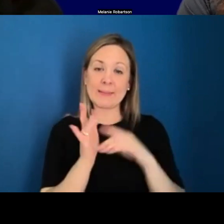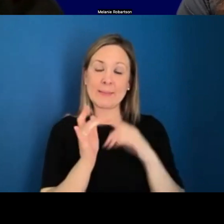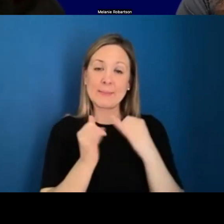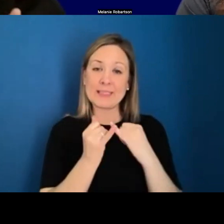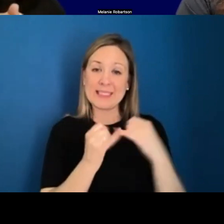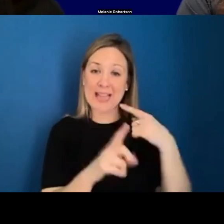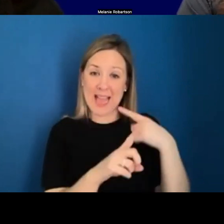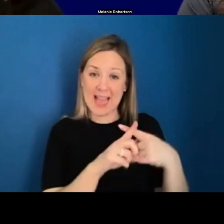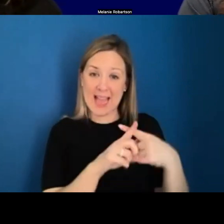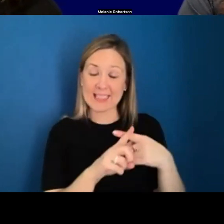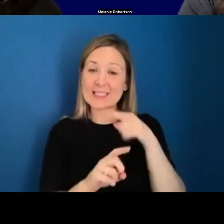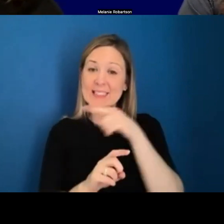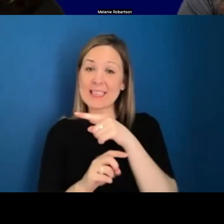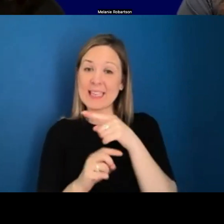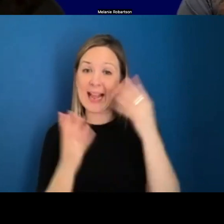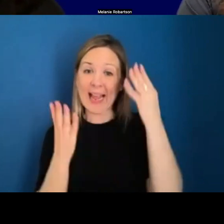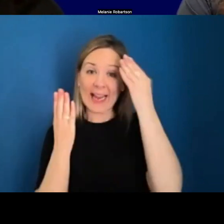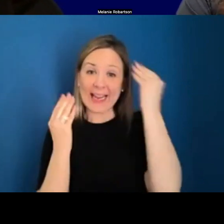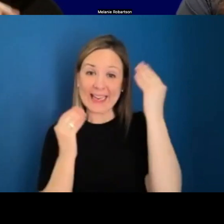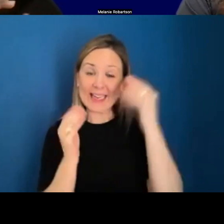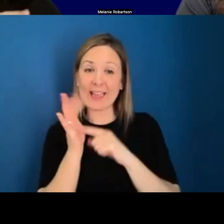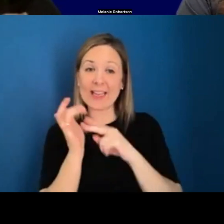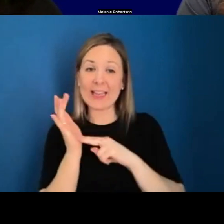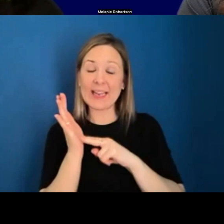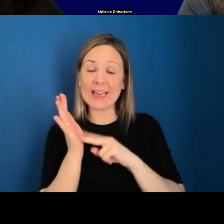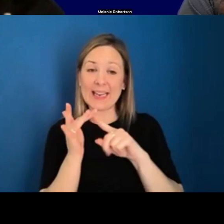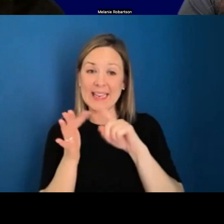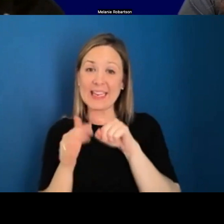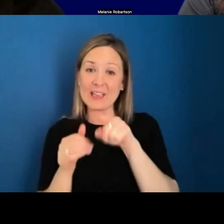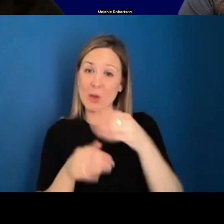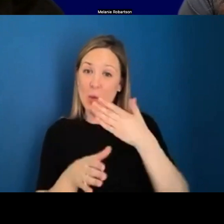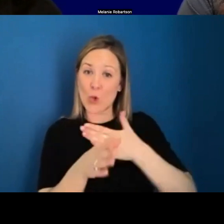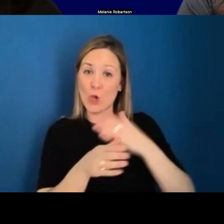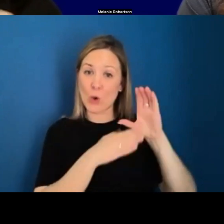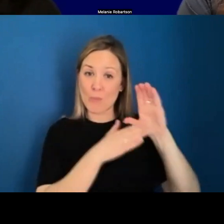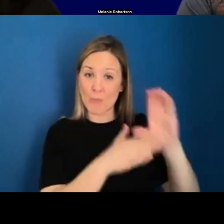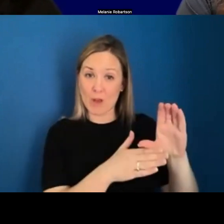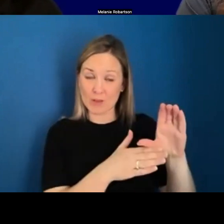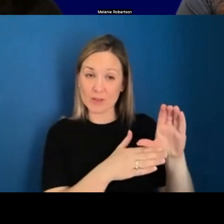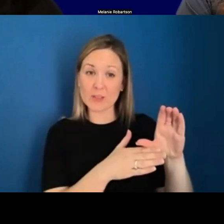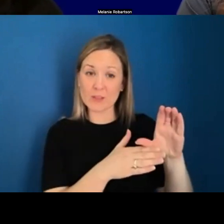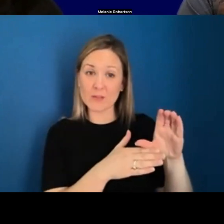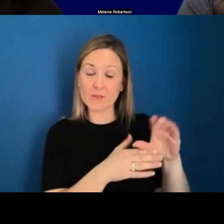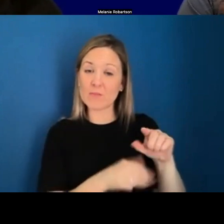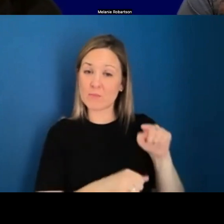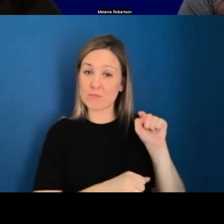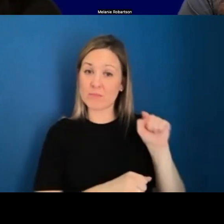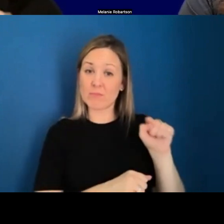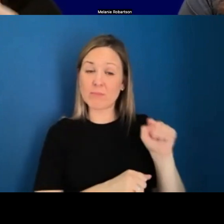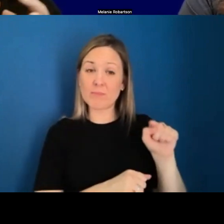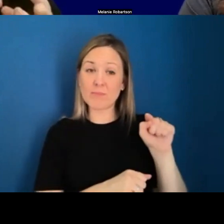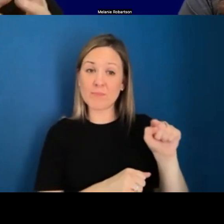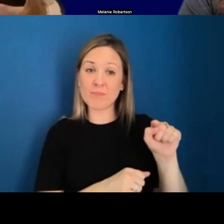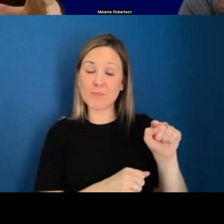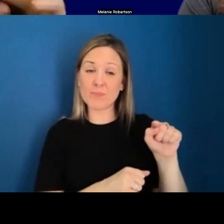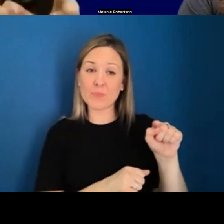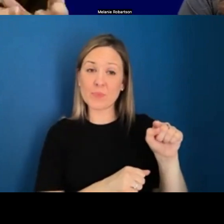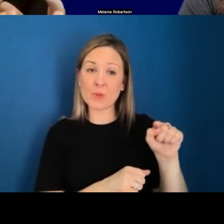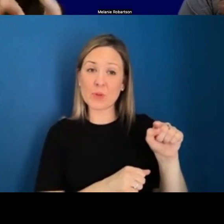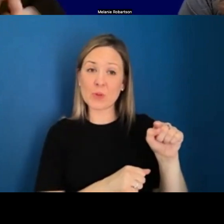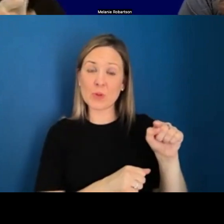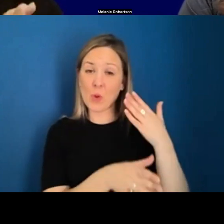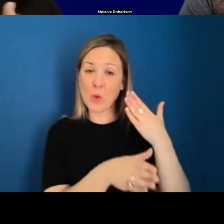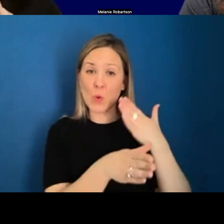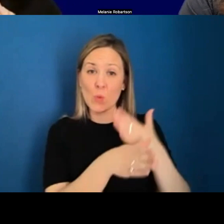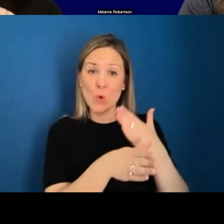one who primarily worked as a communication guide. She worked completely with that individual and